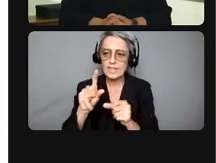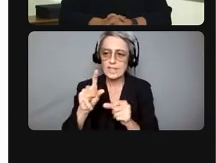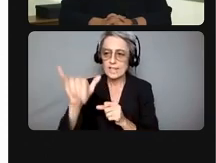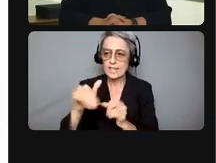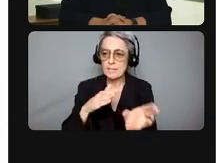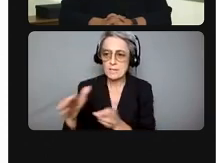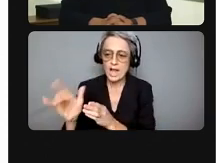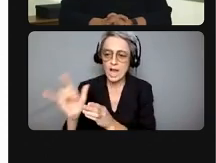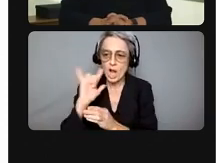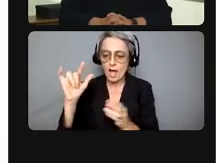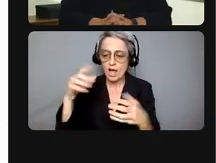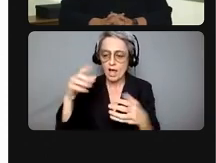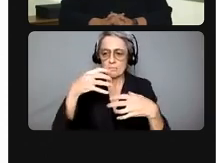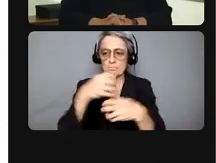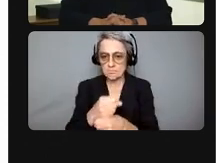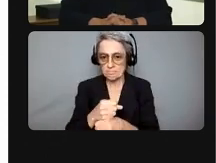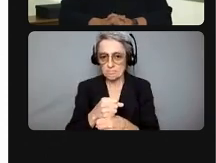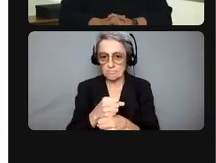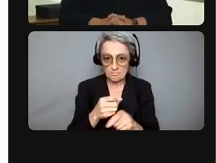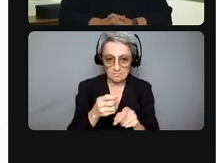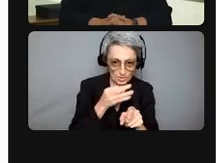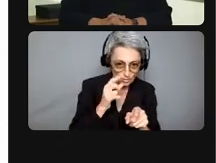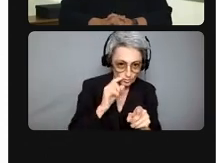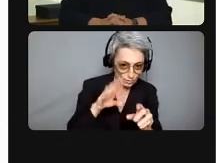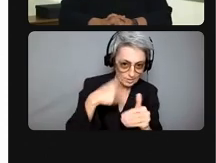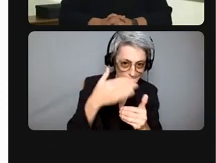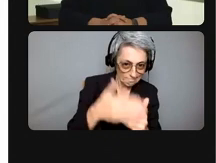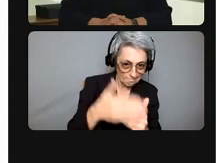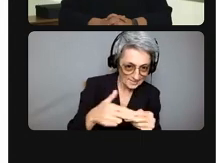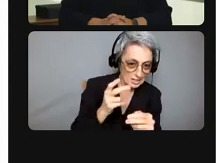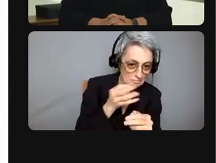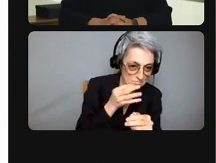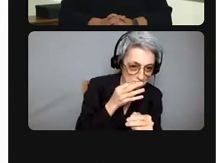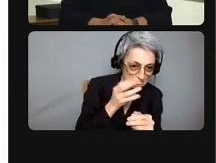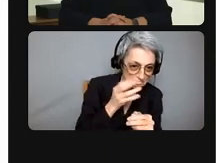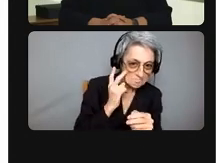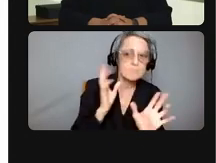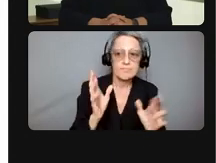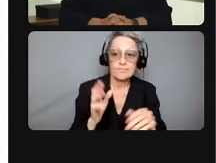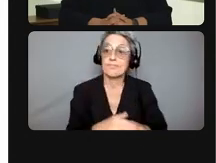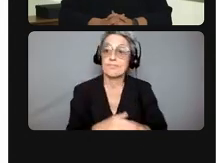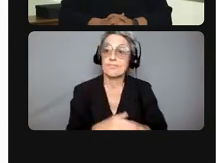But the big idea is that we've set the federal government